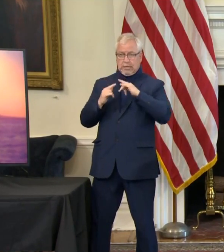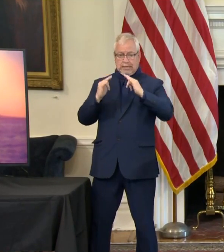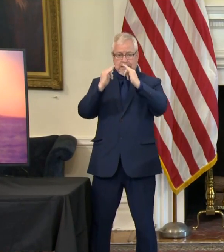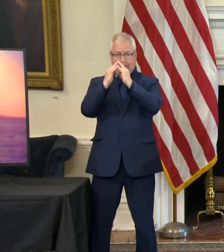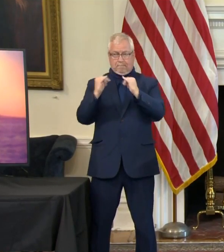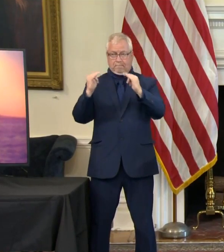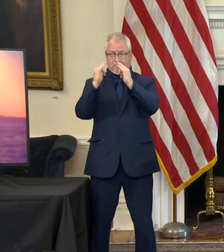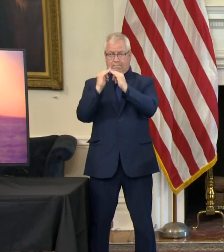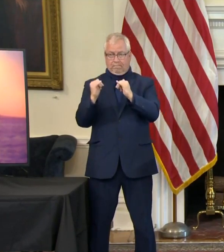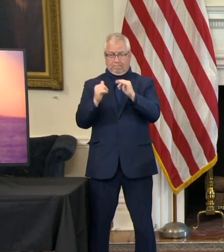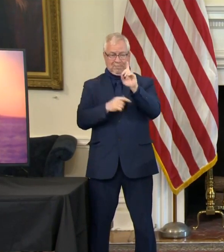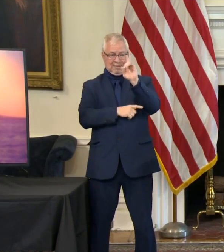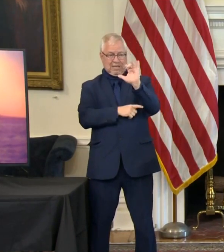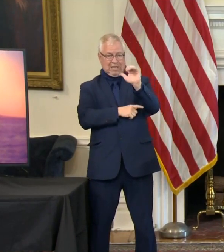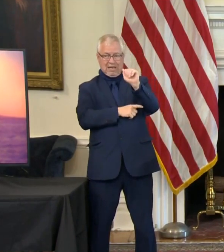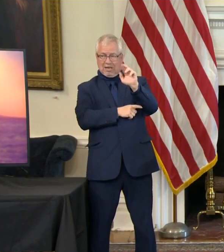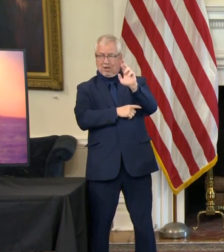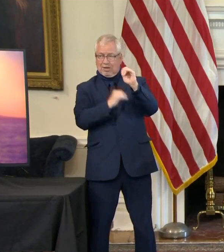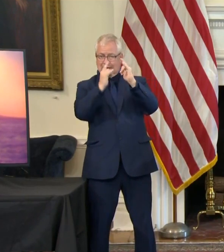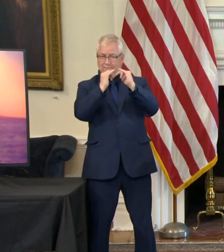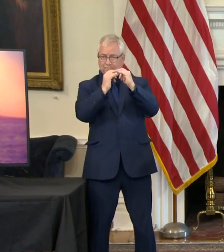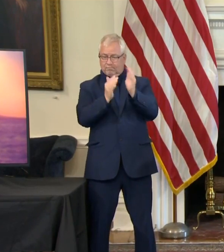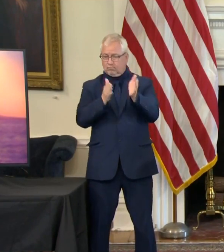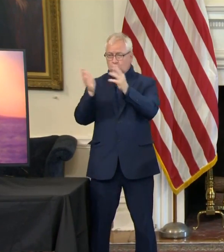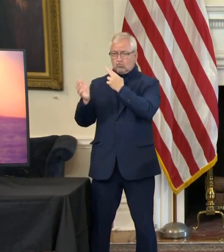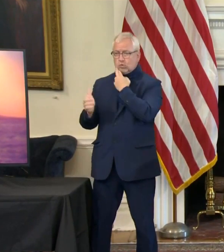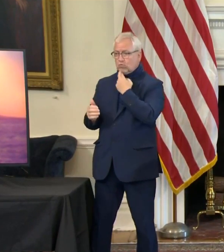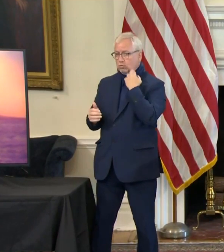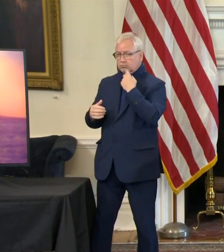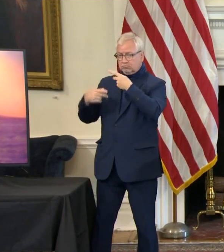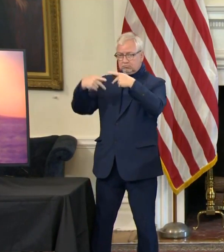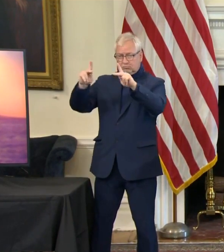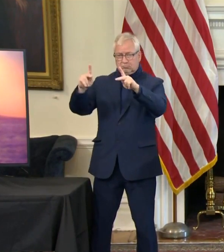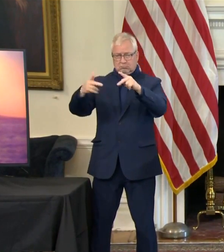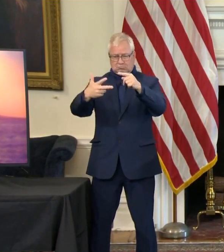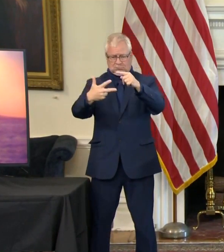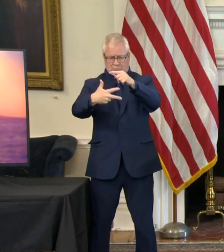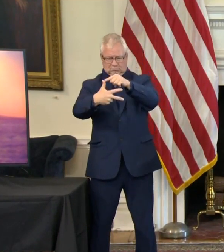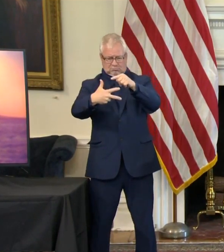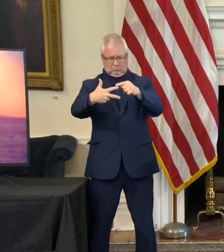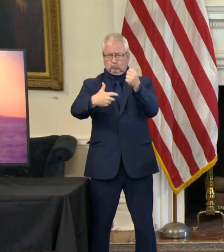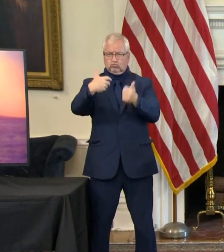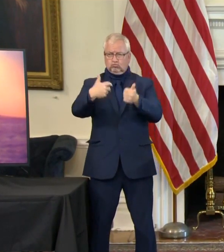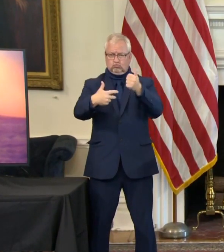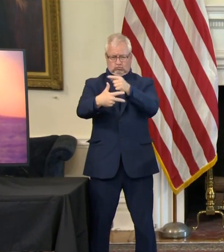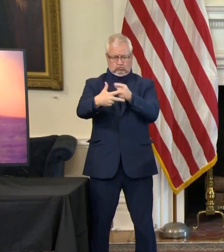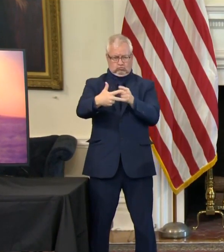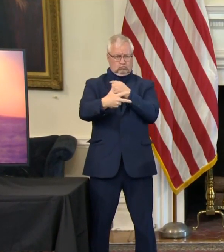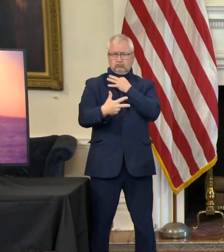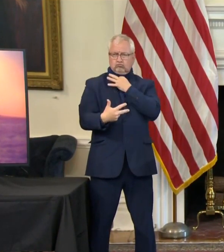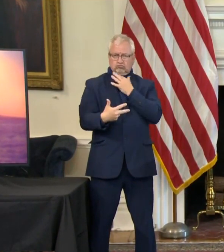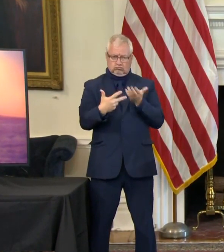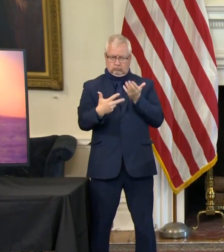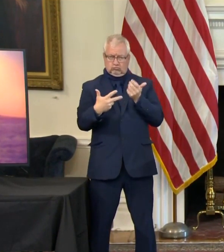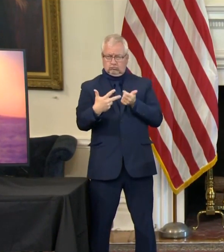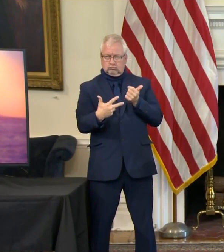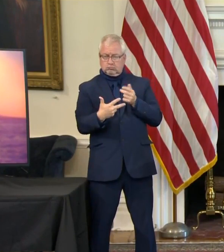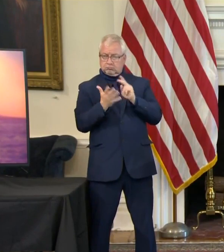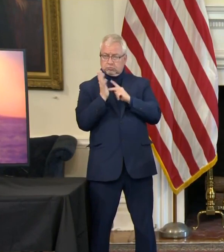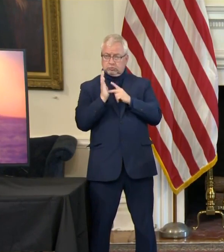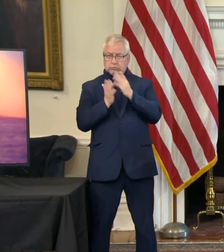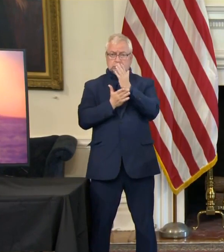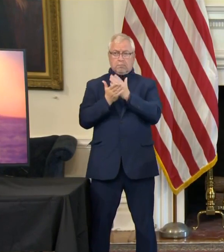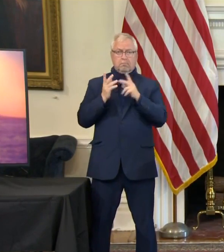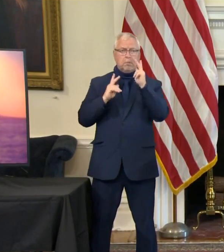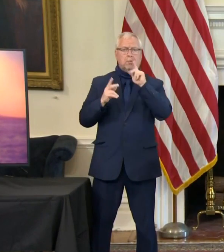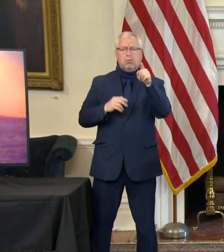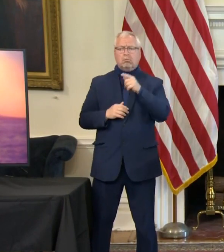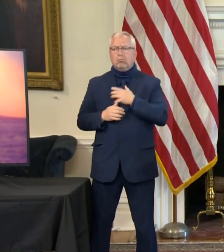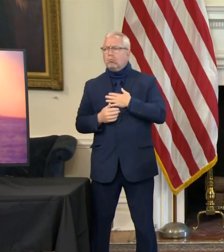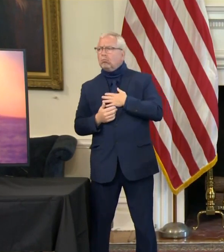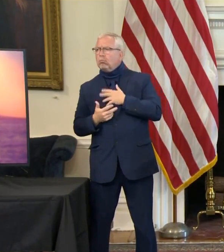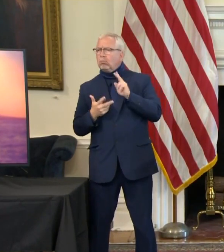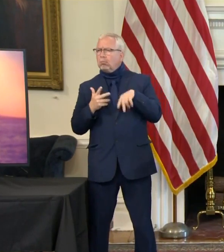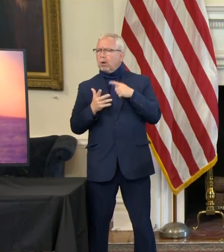THE YOU MENTIONED THE CAMPS AND RESTAURANTS ARE IN STAGE II, THE MEDIUM RISK CATEGORY?